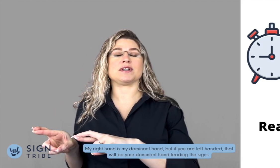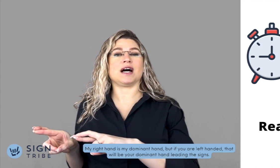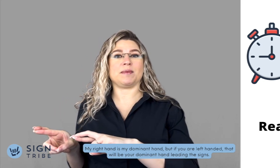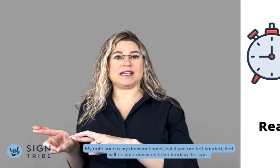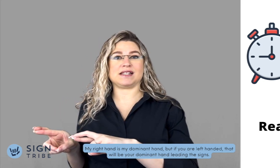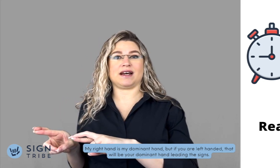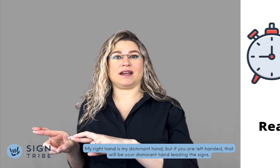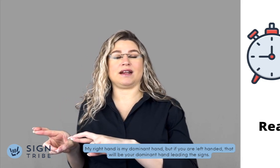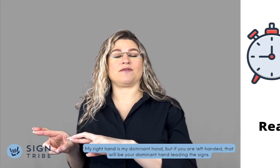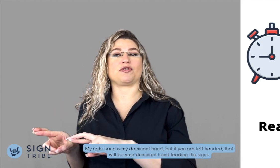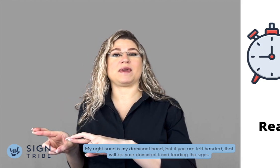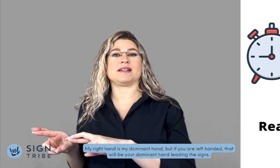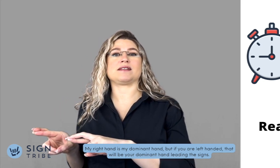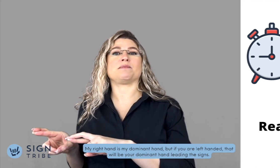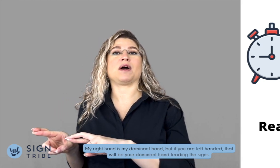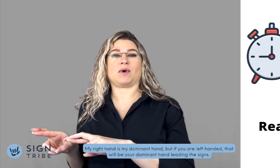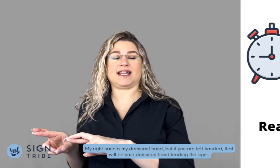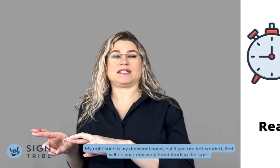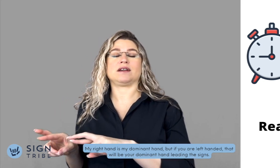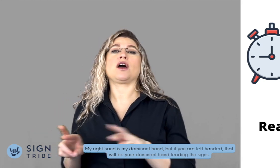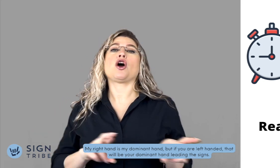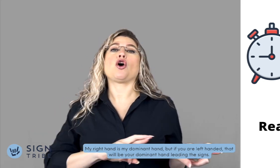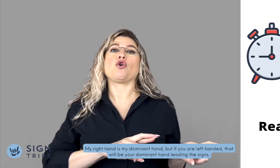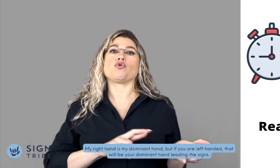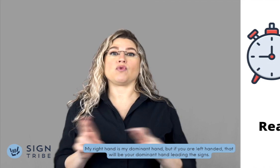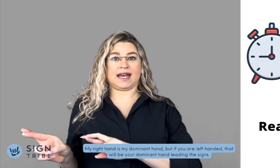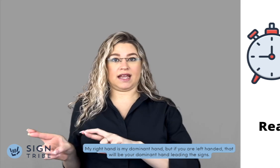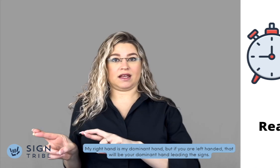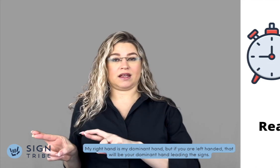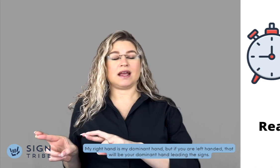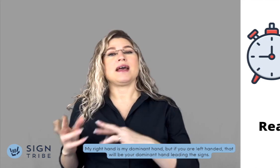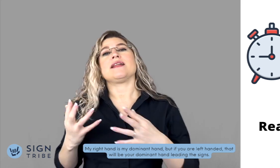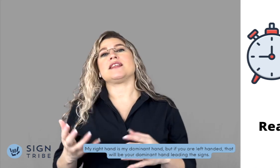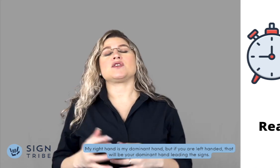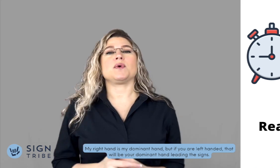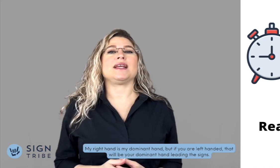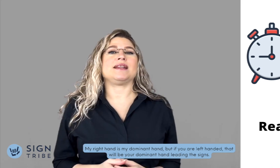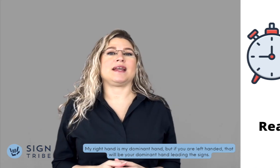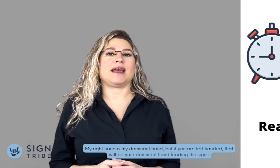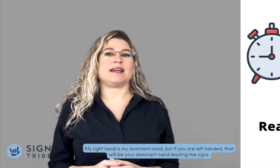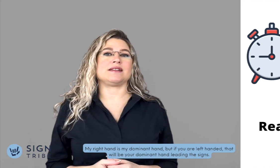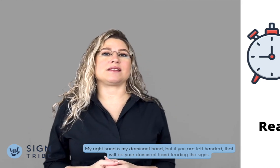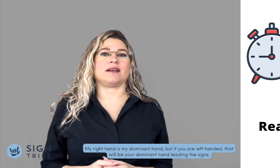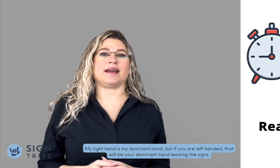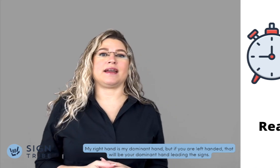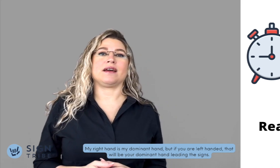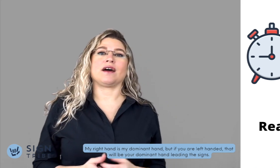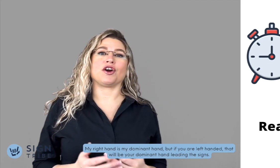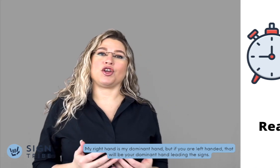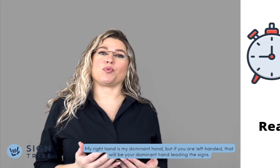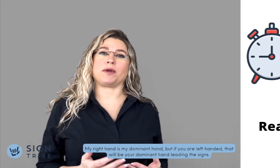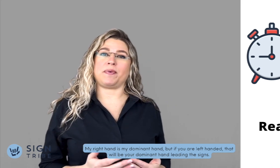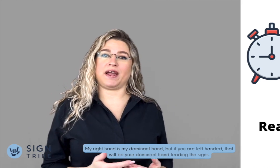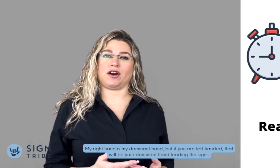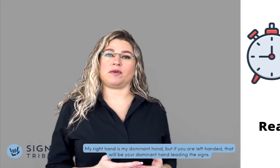dominant side. And for me, it's my right. Ready. This one indicates, like, are you prepared?